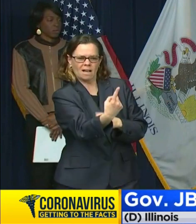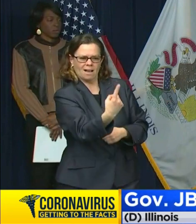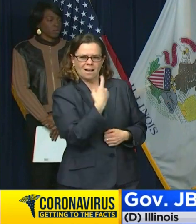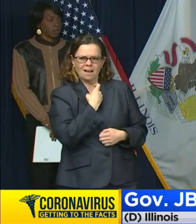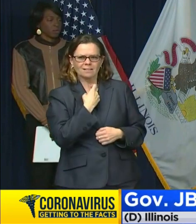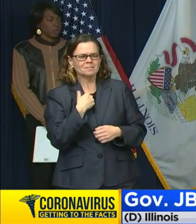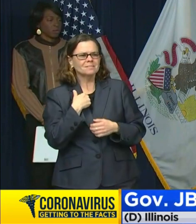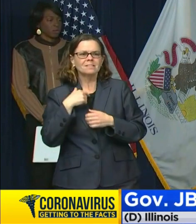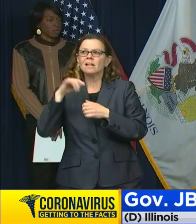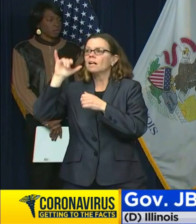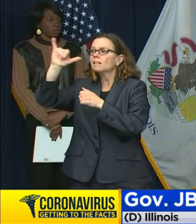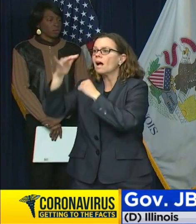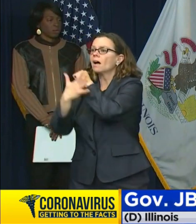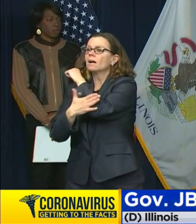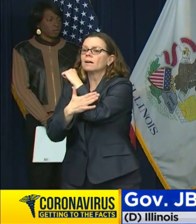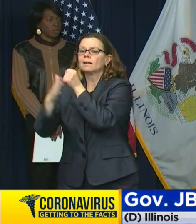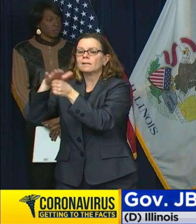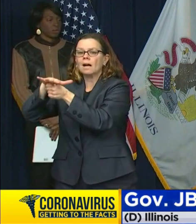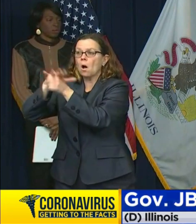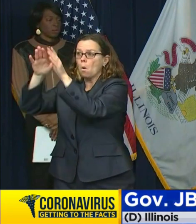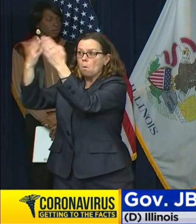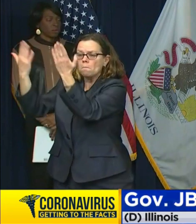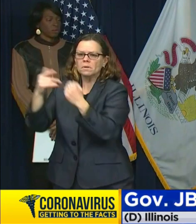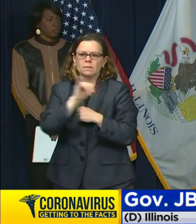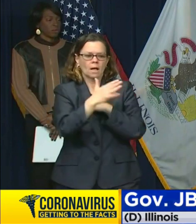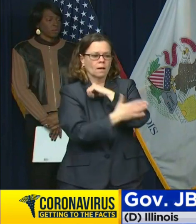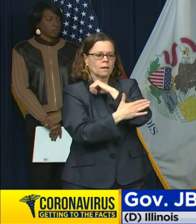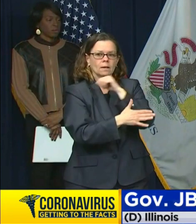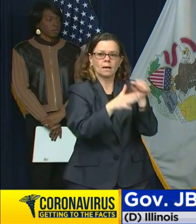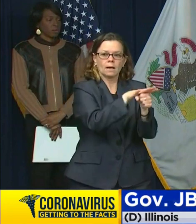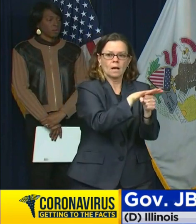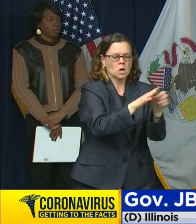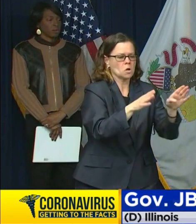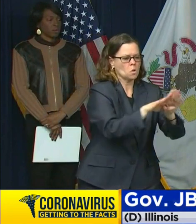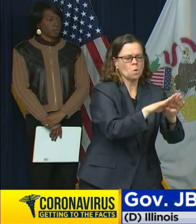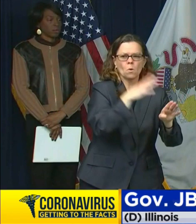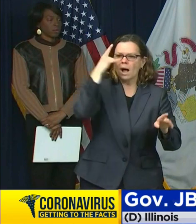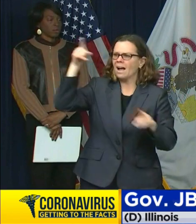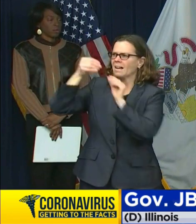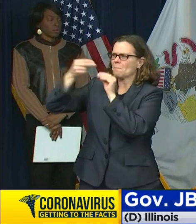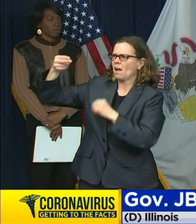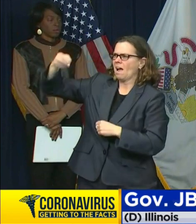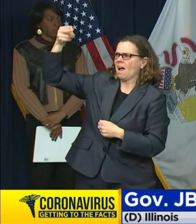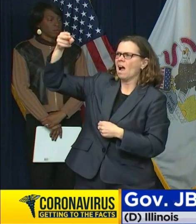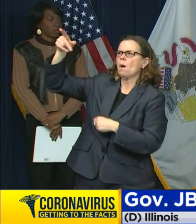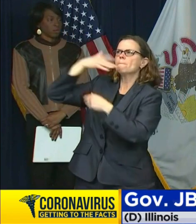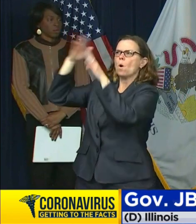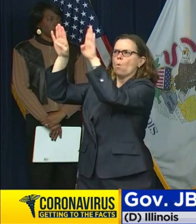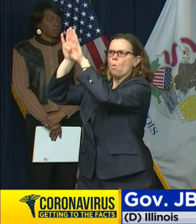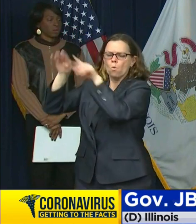I RECOGNIZE THE DIFFERENCE BETWEEN RURAL AREAS AND TO THE NUMBER OF INFECTIONS HAPPENING